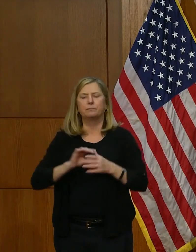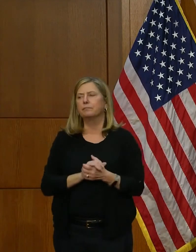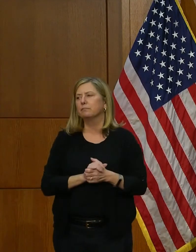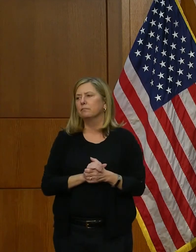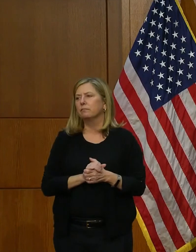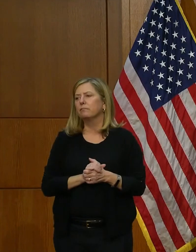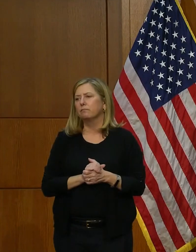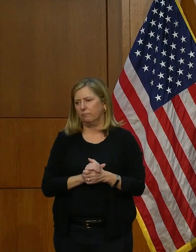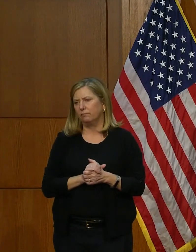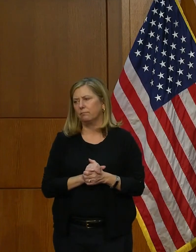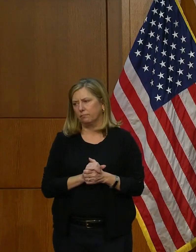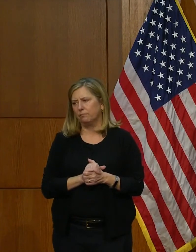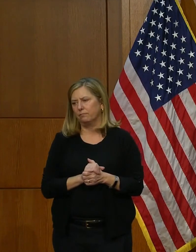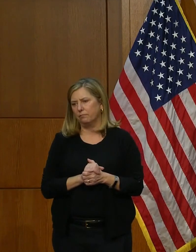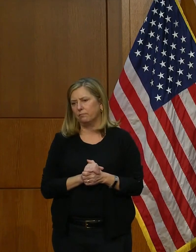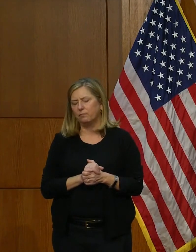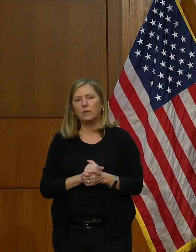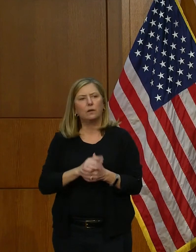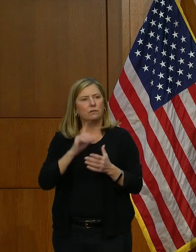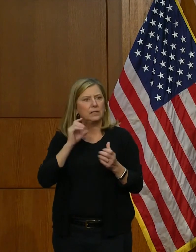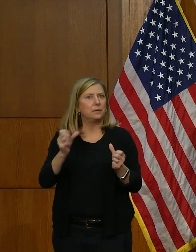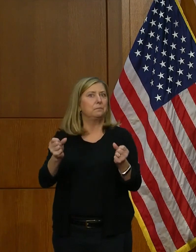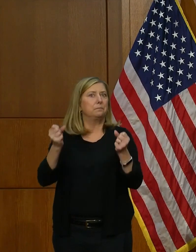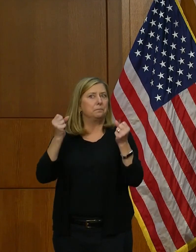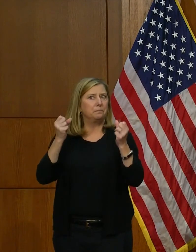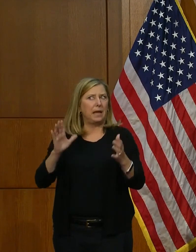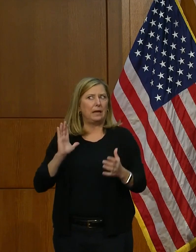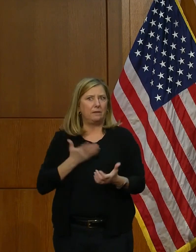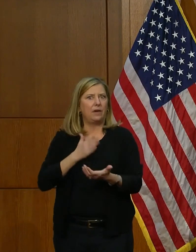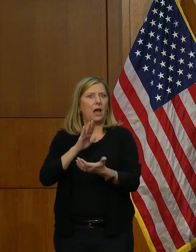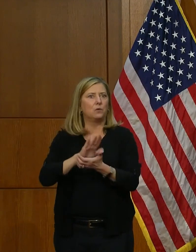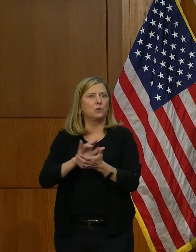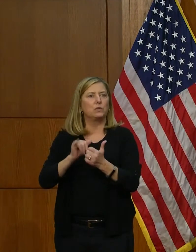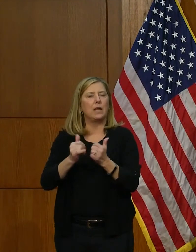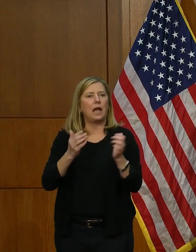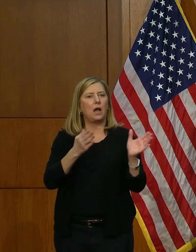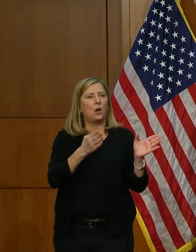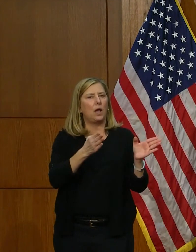WEEK AS OF YESTERDAY. AND WE'VE